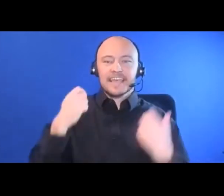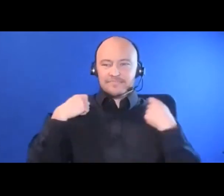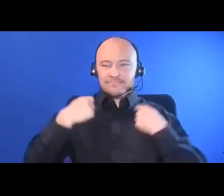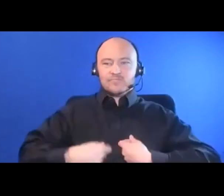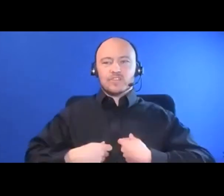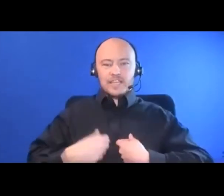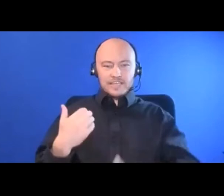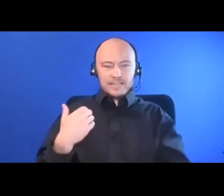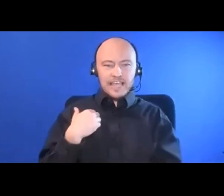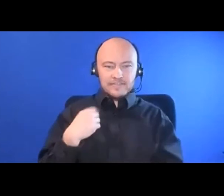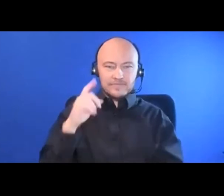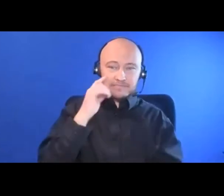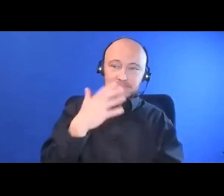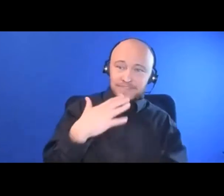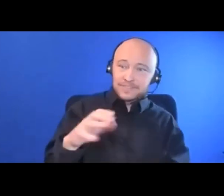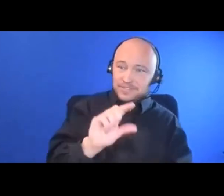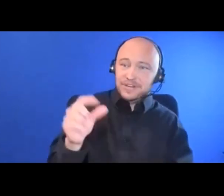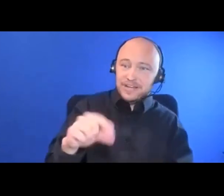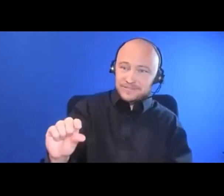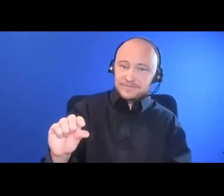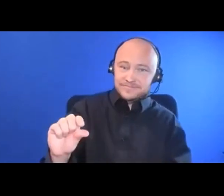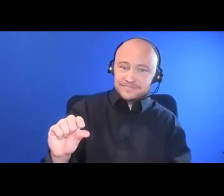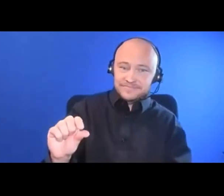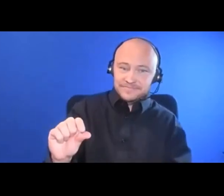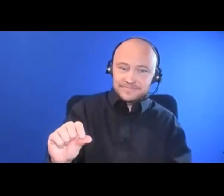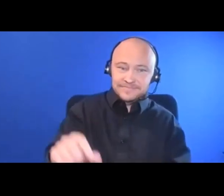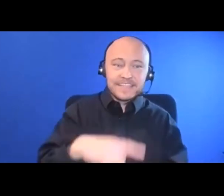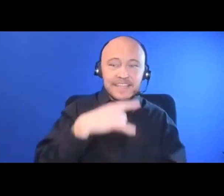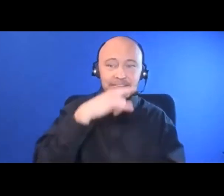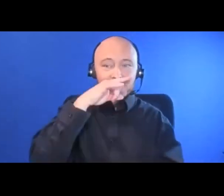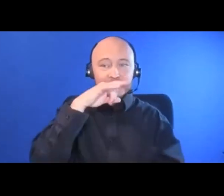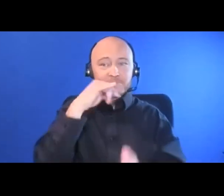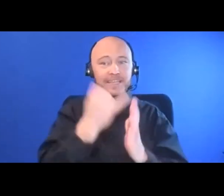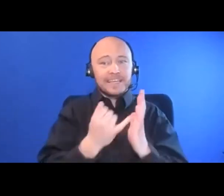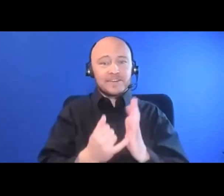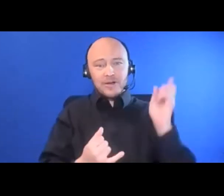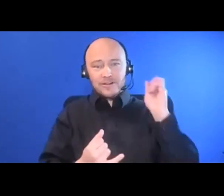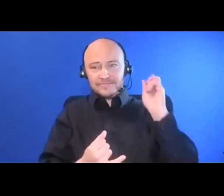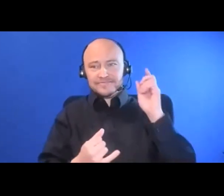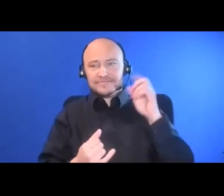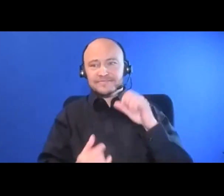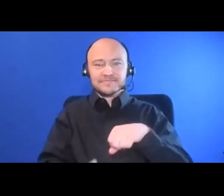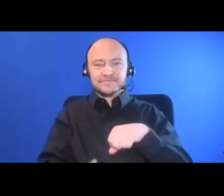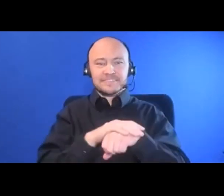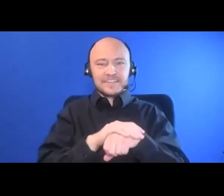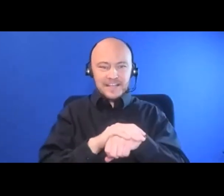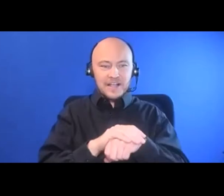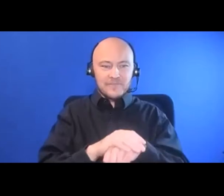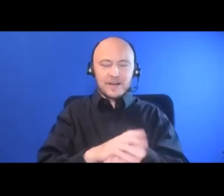that looks pretty good on Zoom, I like to think. There's some kid art behind me covering up some of the marks on the wall.